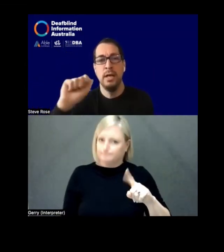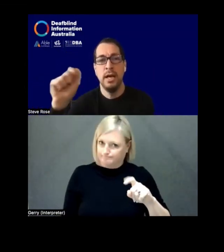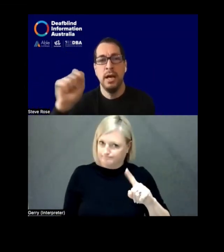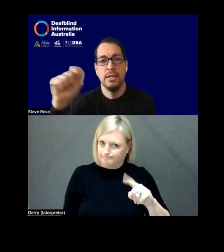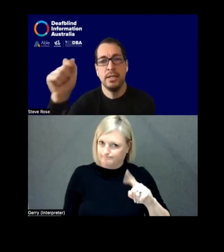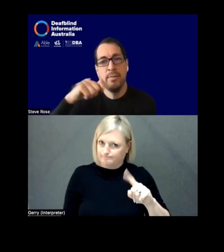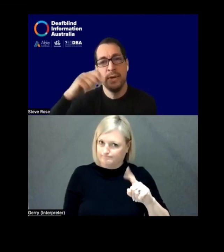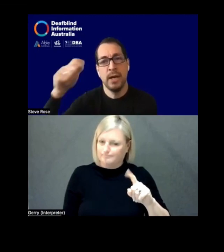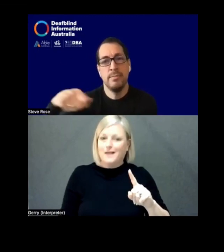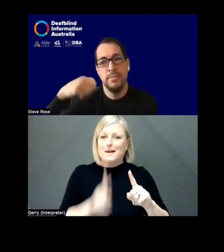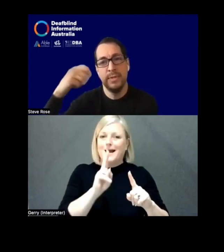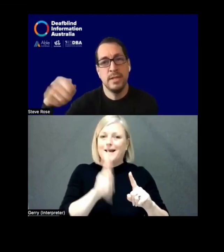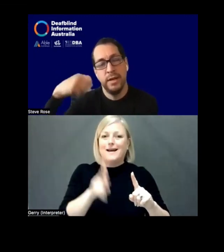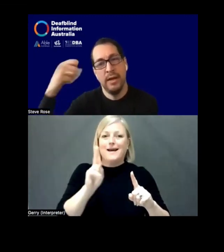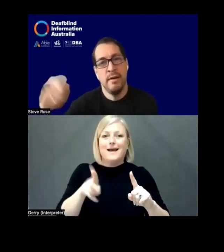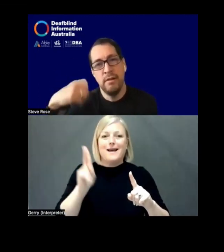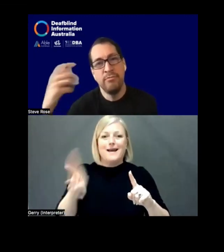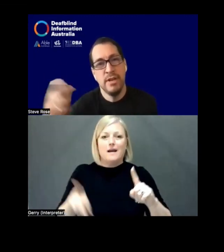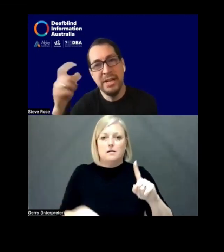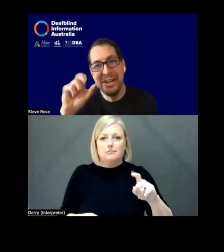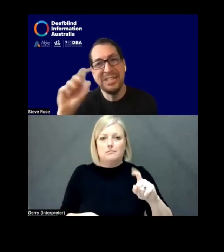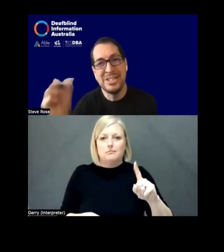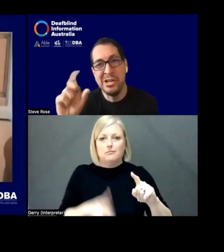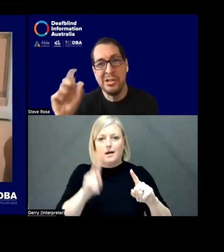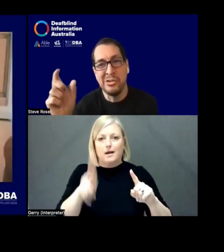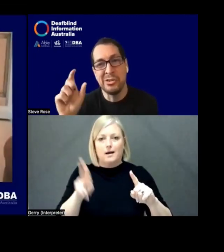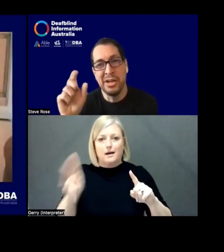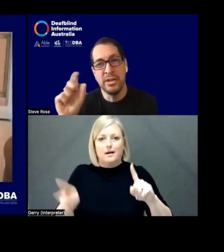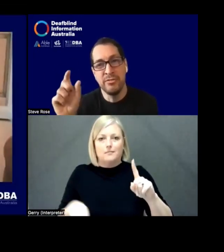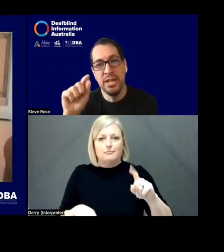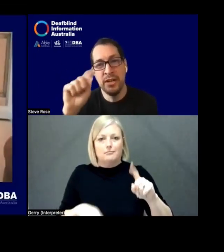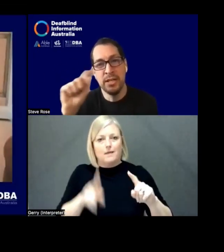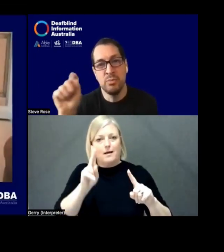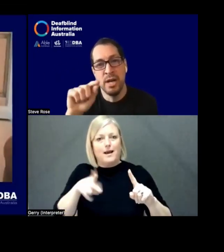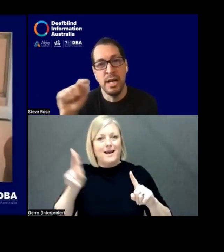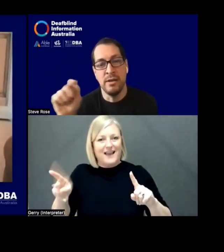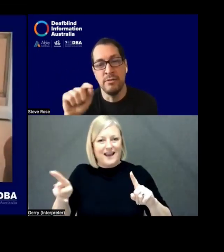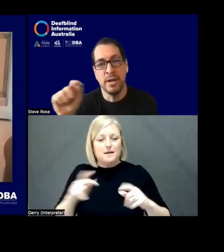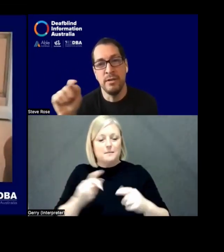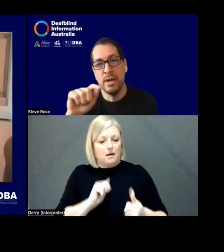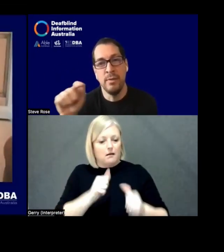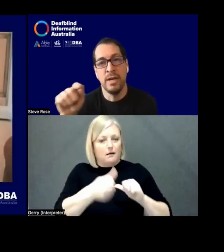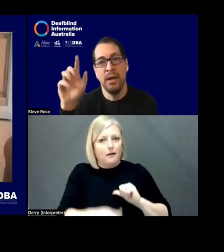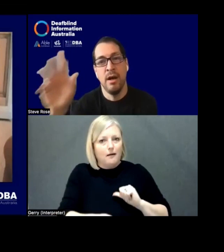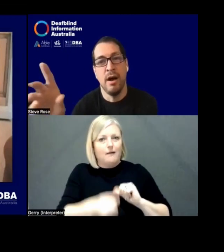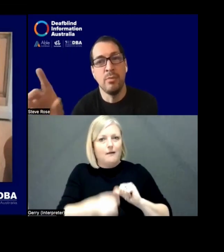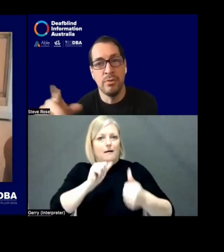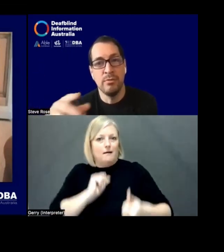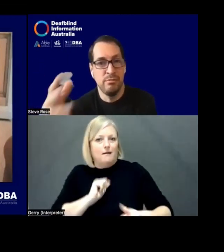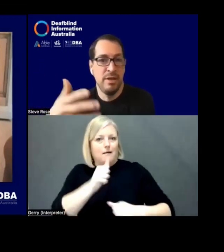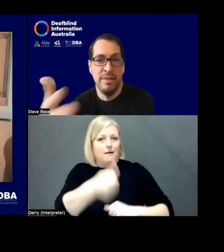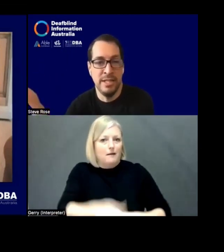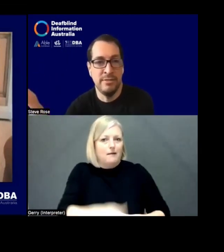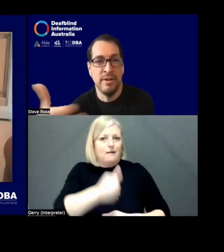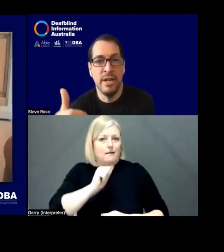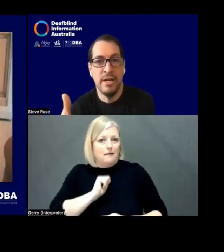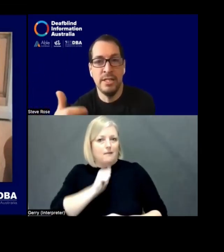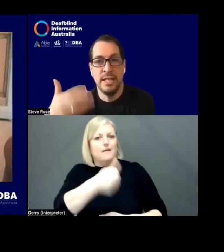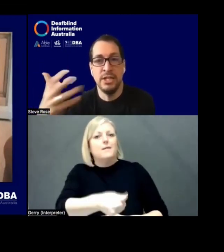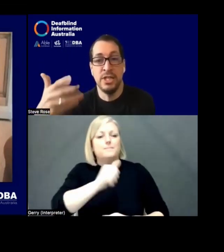So it becomes a really nice dialogue and a really nice way of going, "I want..." in these very early stages.